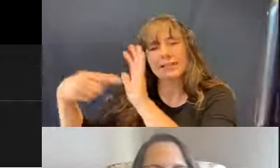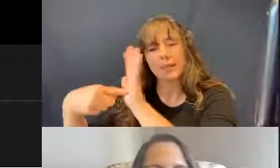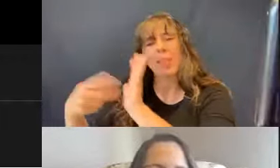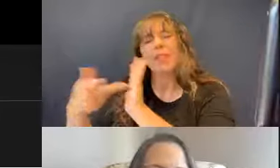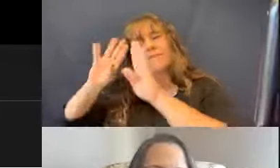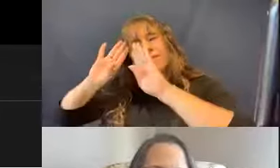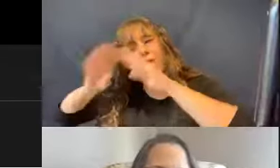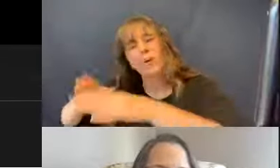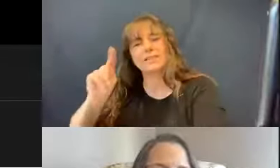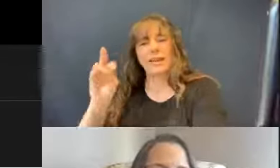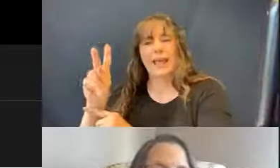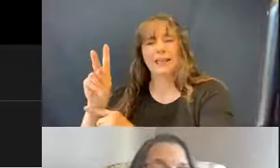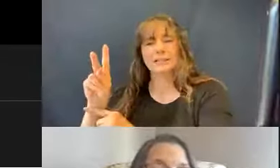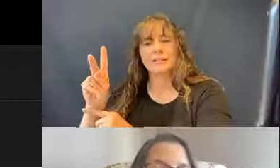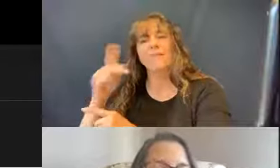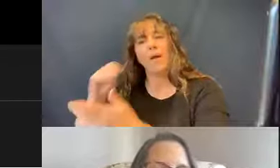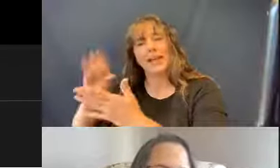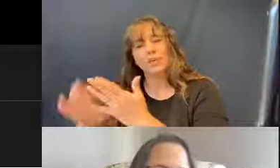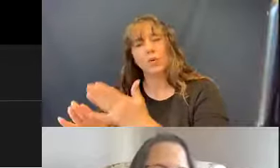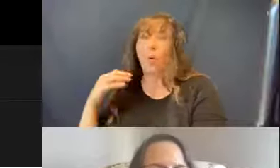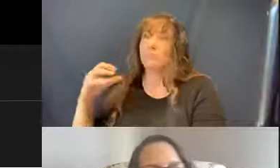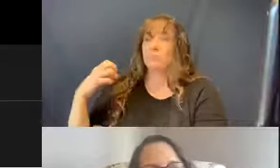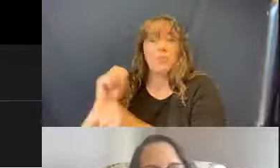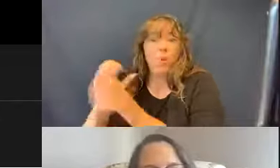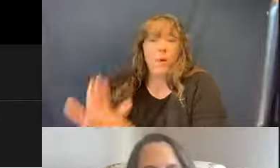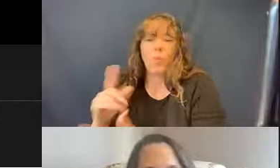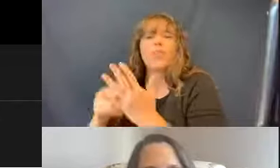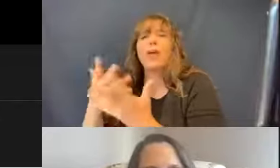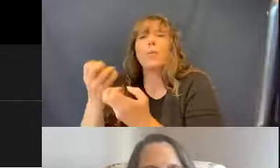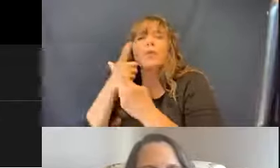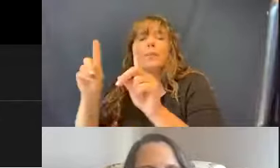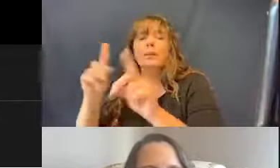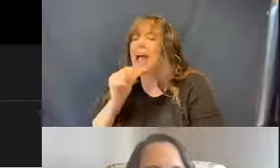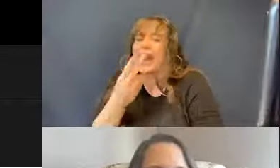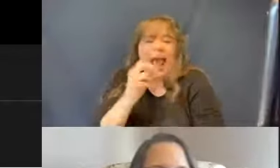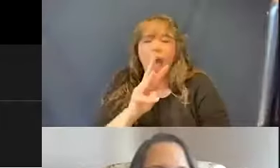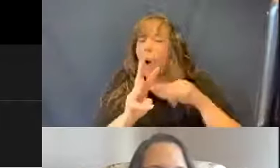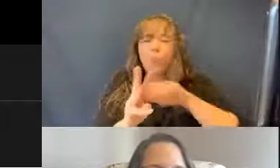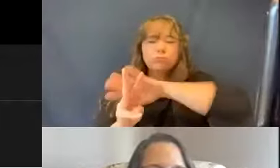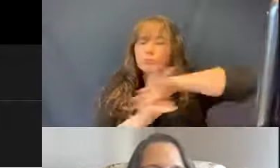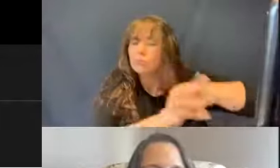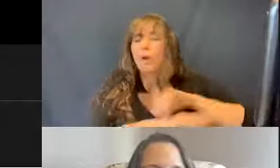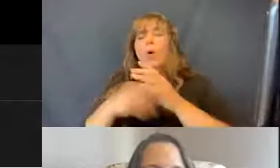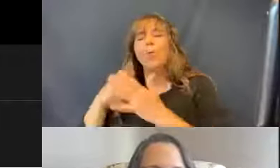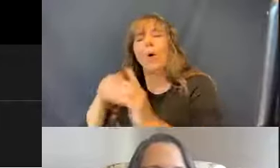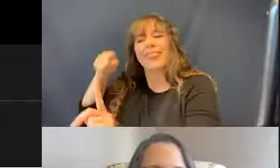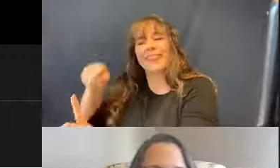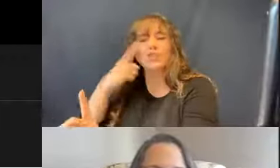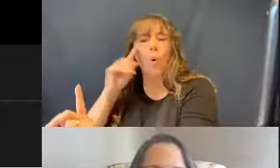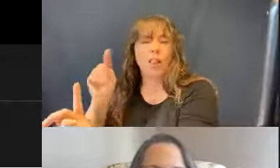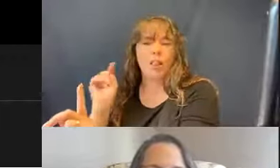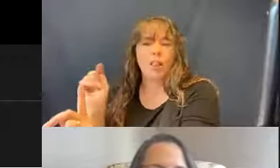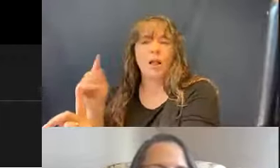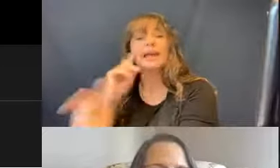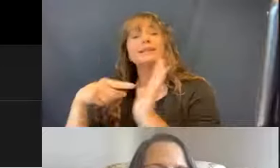or the employee is trying to accomplish, not how they do it. Here it is. It's an example